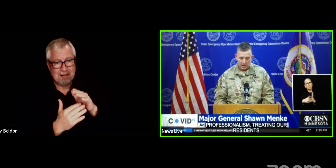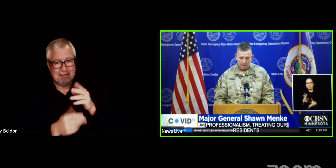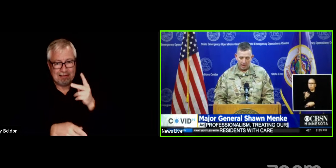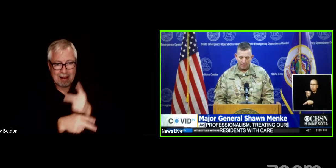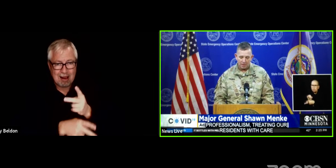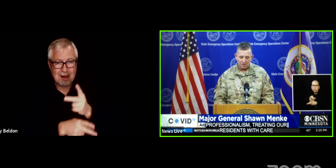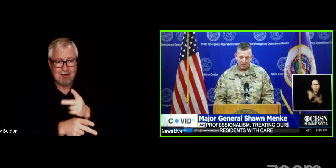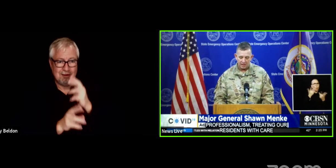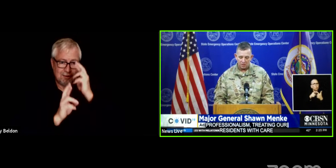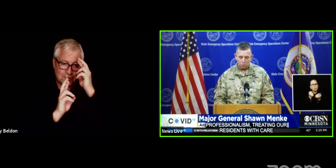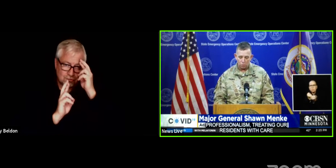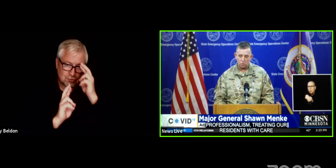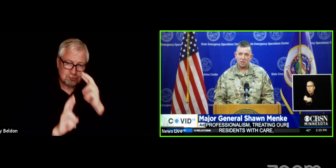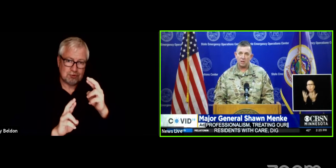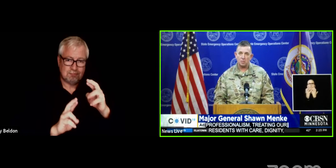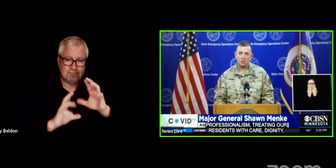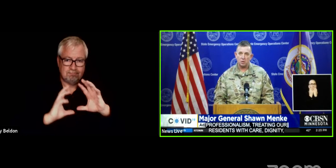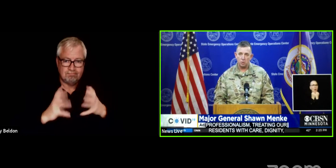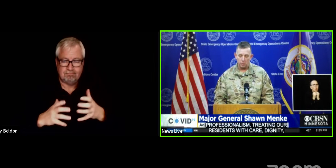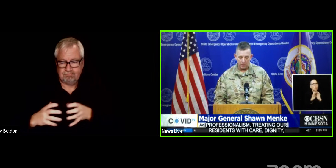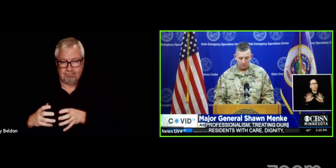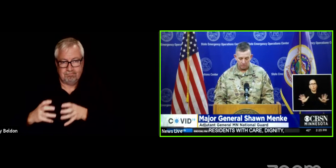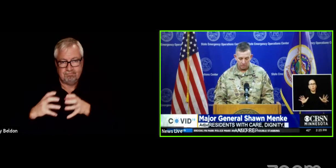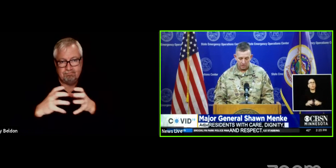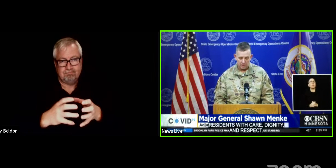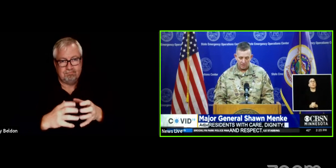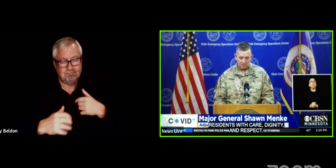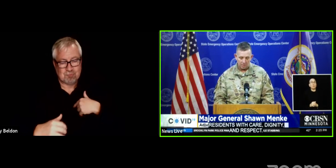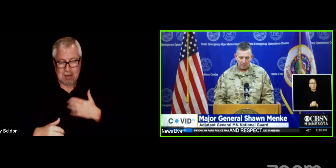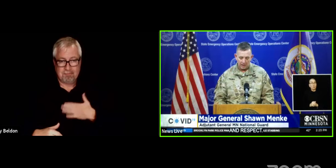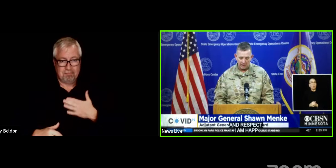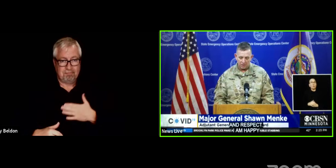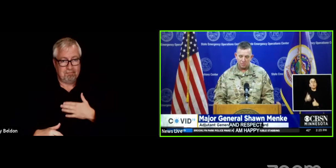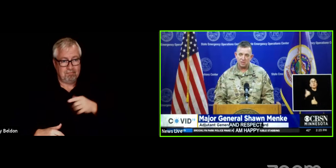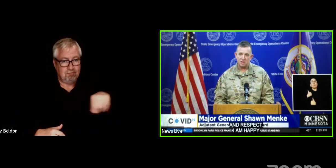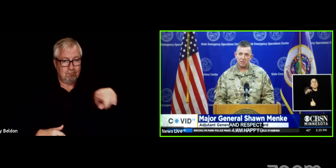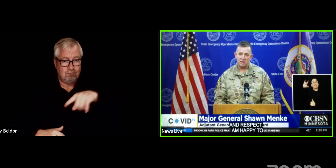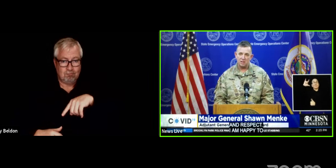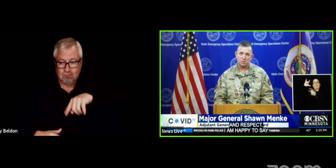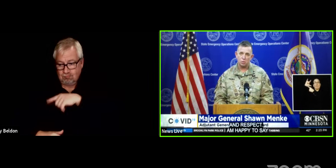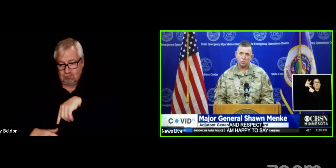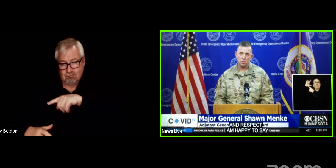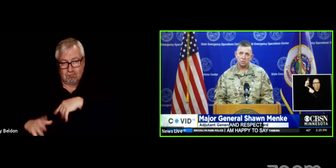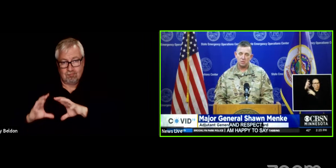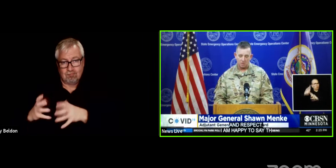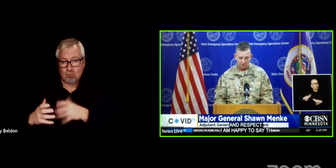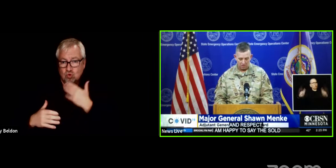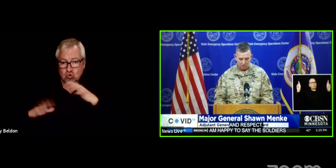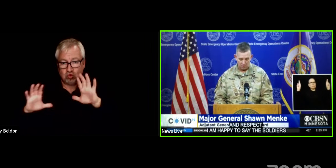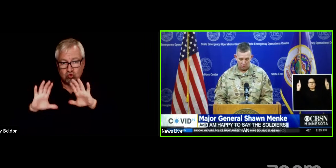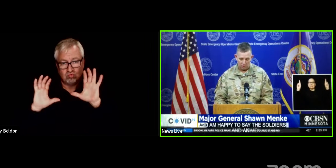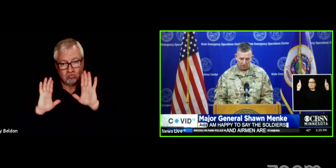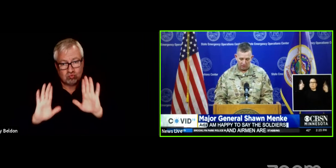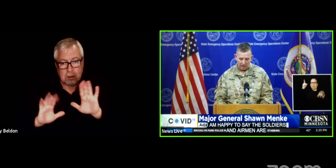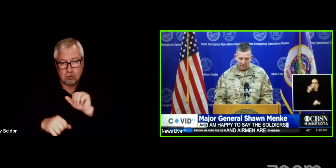I'M HAPPY TO SAY THESE SOLDIERS AND AIRMEN ARE DOING WELL. SOME OF MY LEADERS VISITED THESE SOLDIERS DURING -- ON